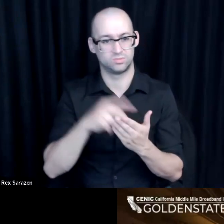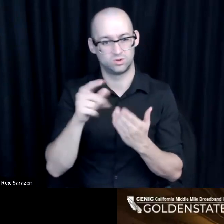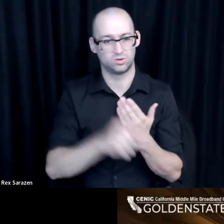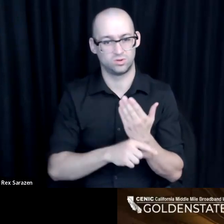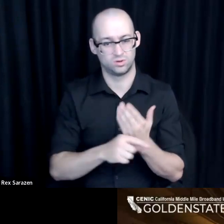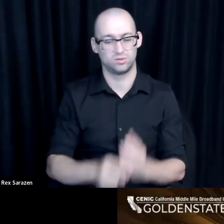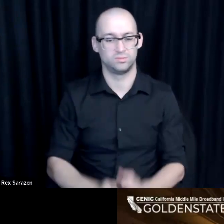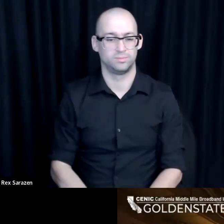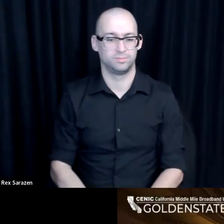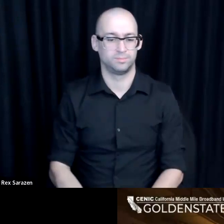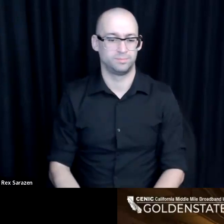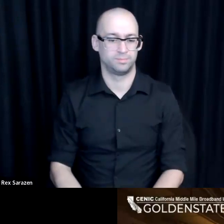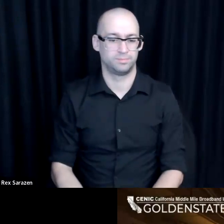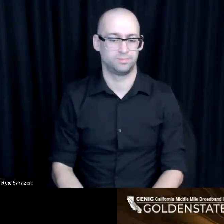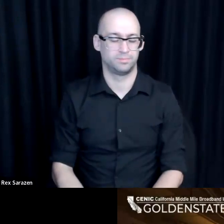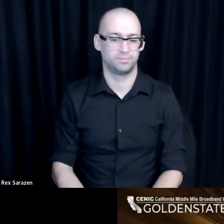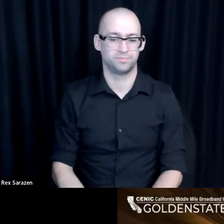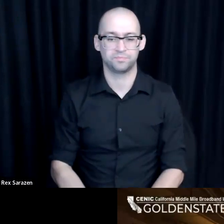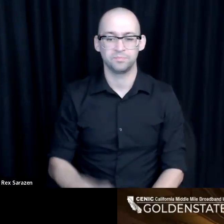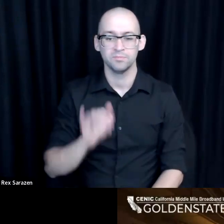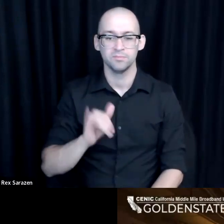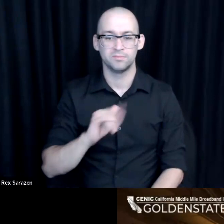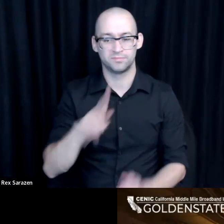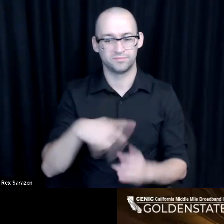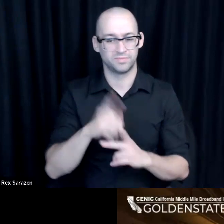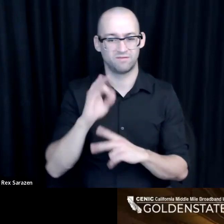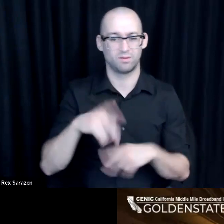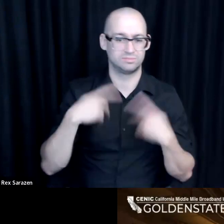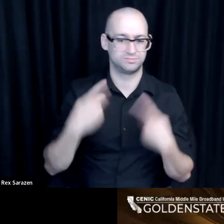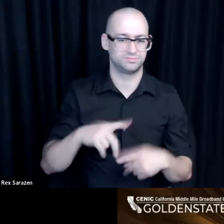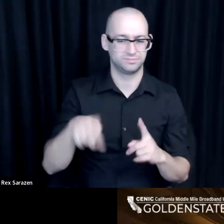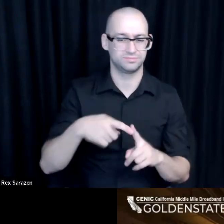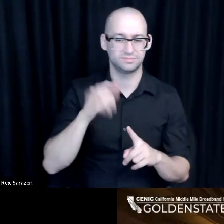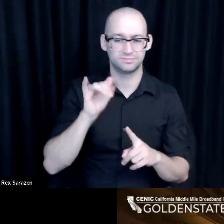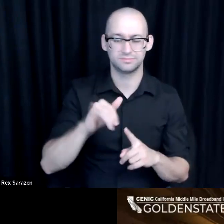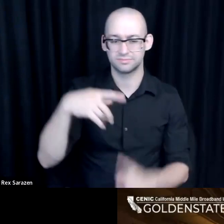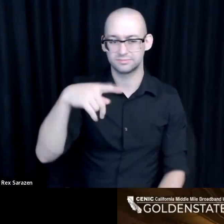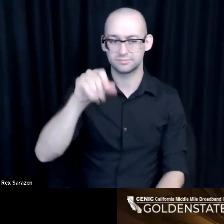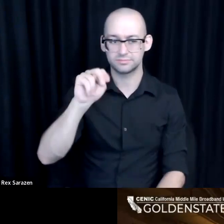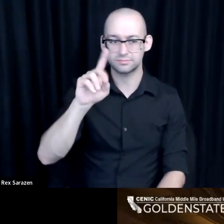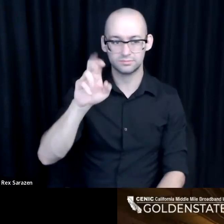And that's I mean, I'm just kinda upset about the Ponderosa Telephone Company right now. It's